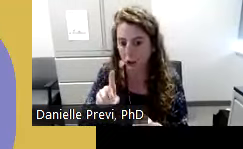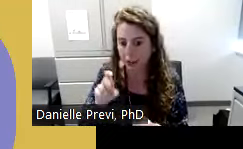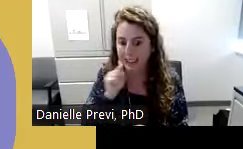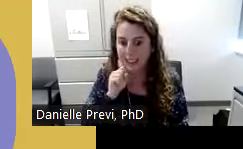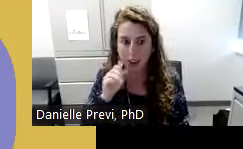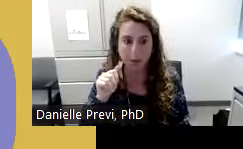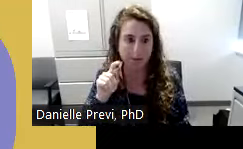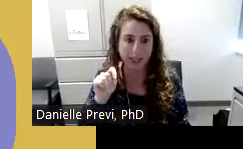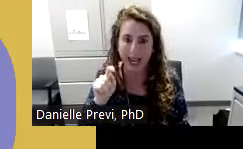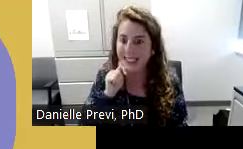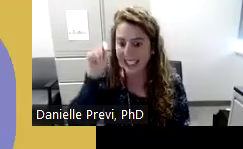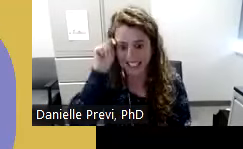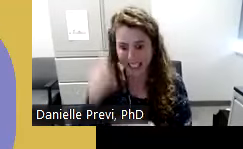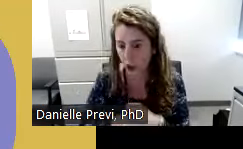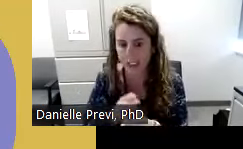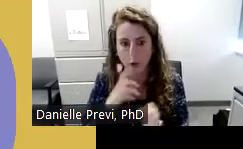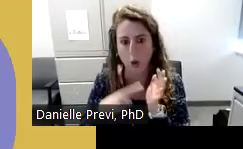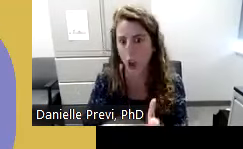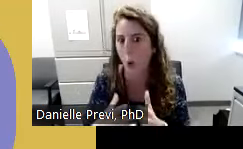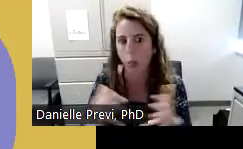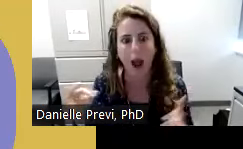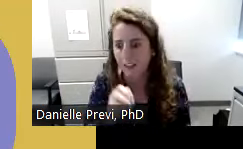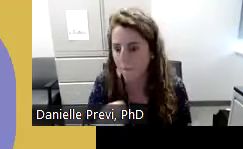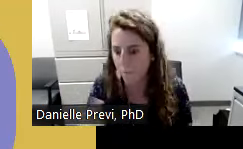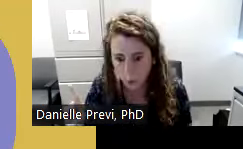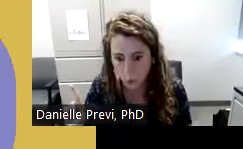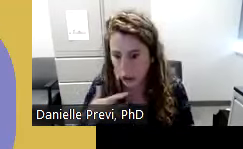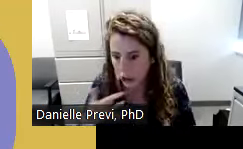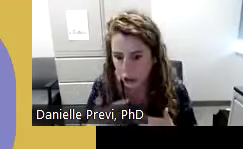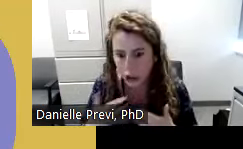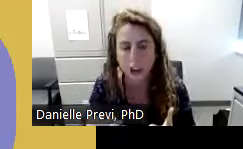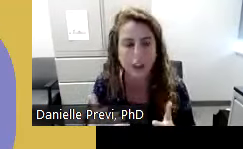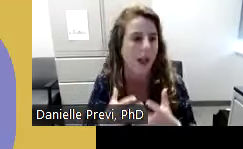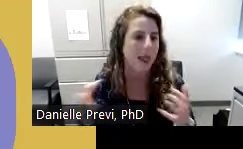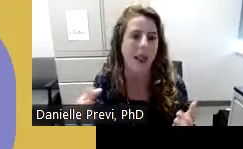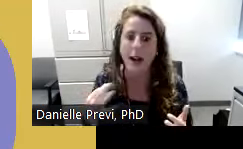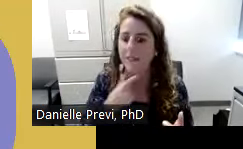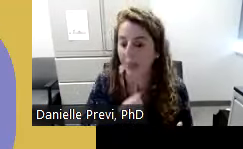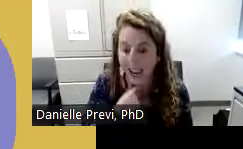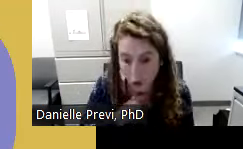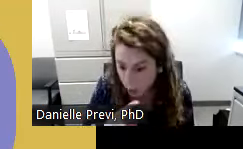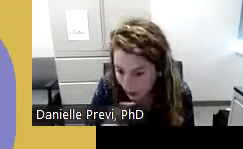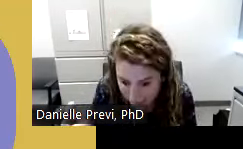sometimes children with that syndrome, as they enter their adolescent years, they present with